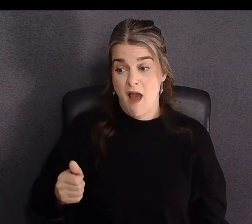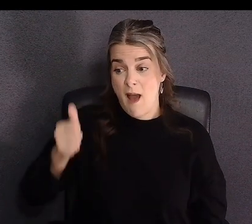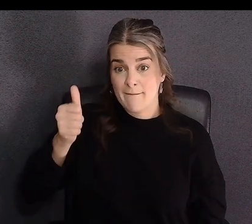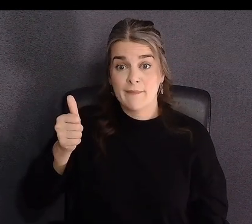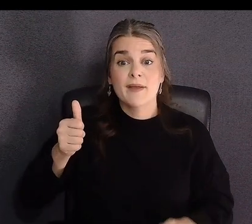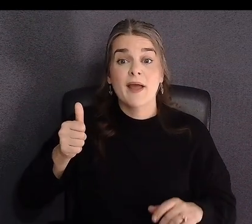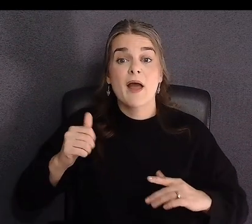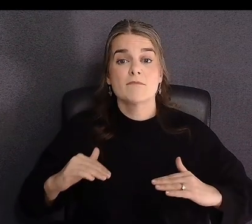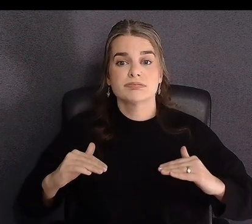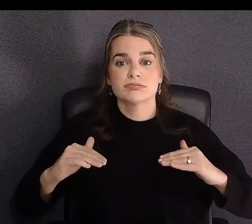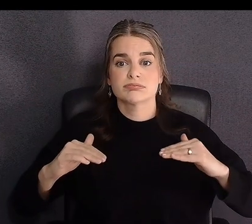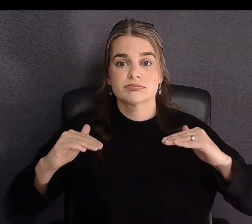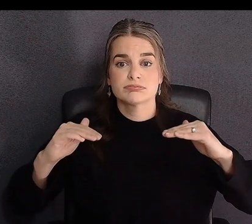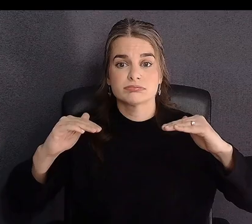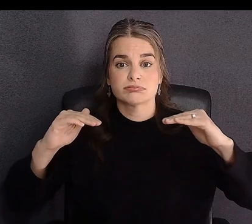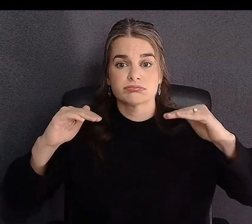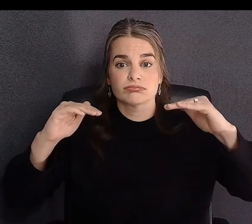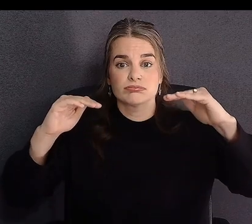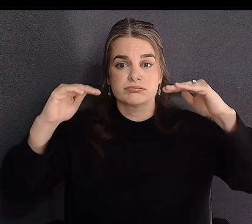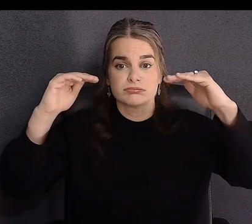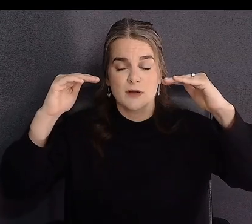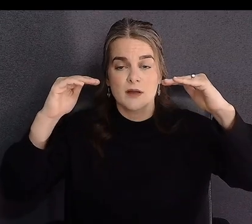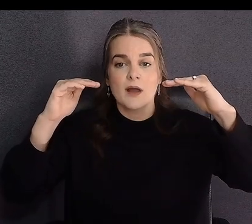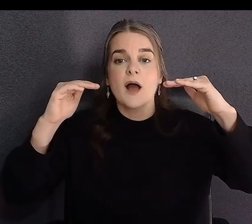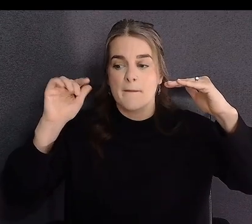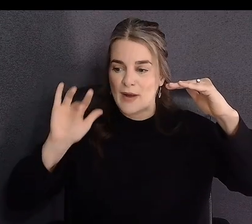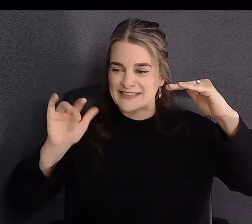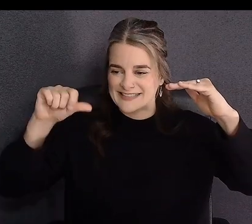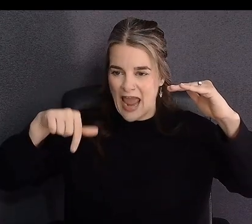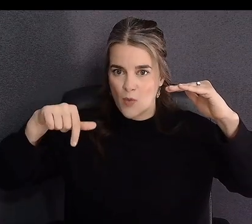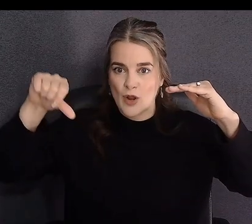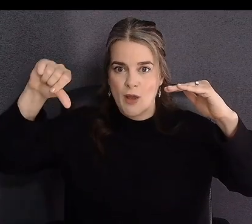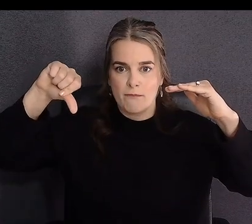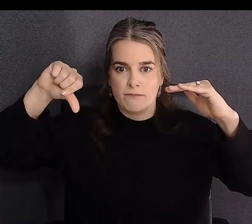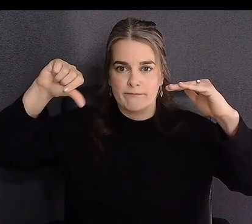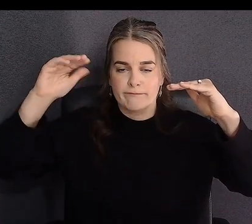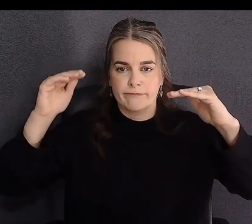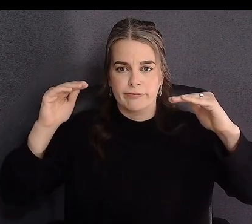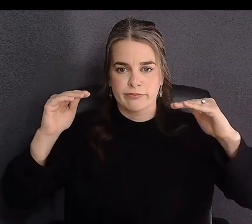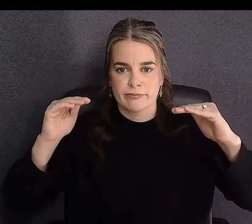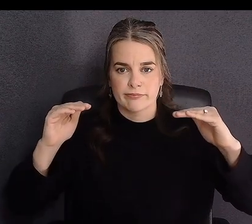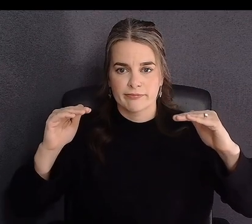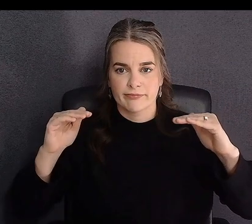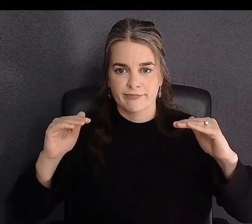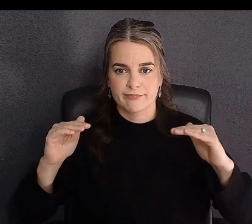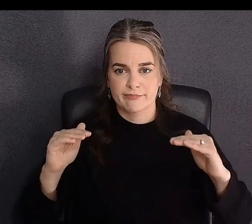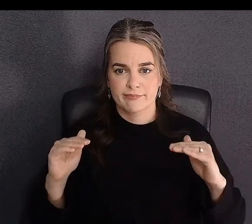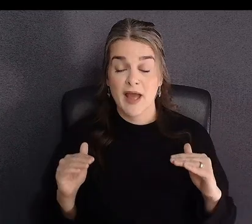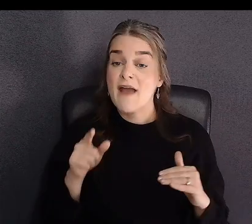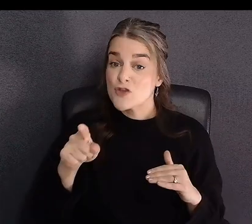go up and down-- so if you're in a manual chair and then you want to get in your power chair, or vice versa. Or for those that maybe want to do some standing,